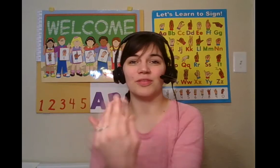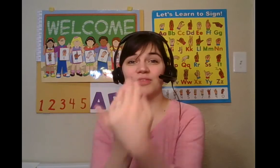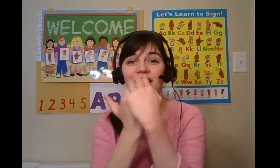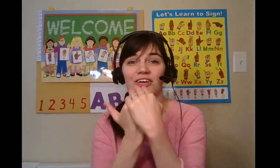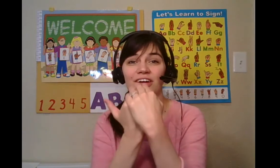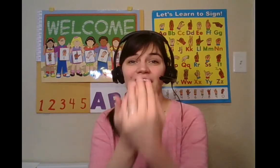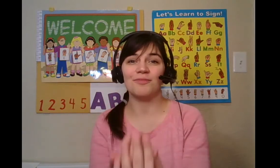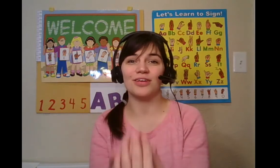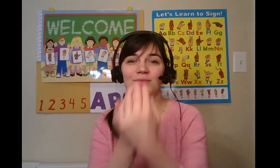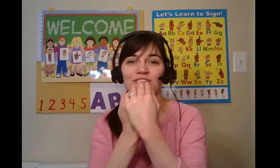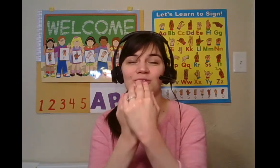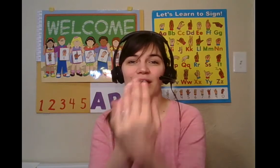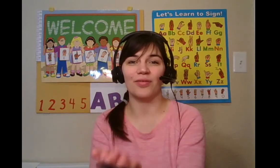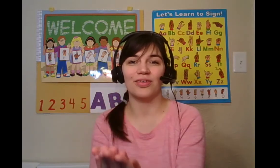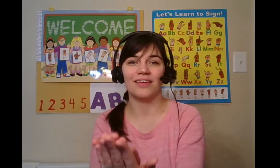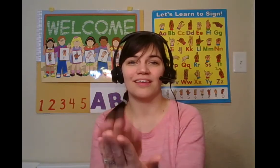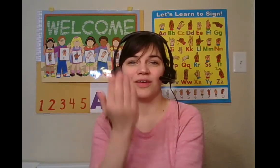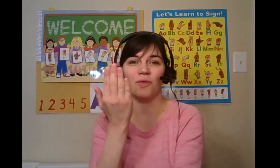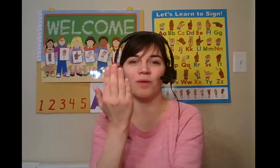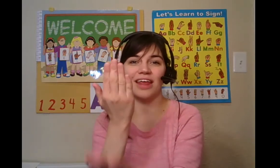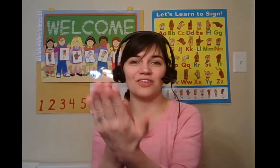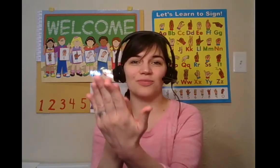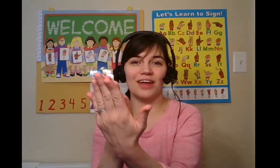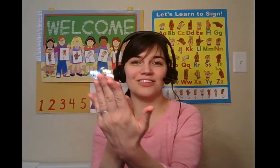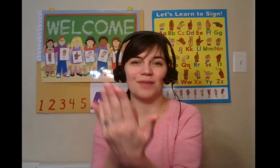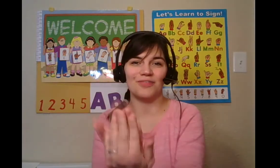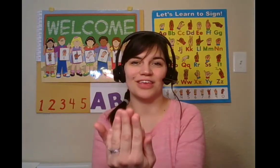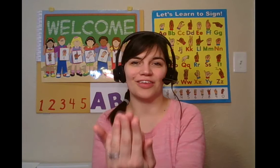them together and bring them to your mouth one hand right on top of the other: